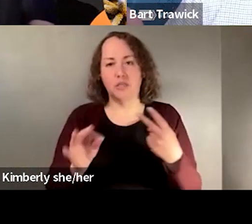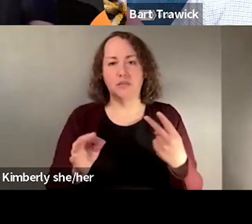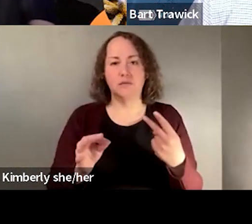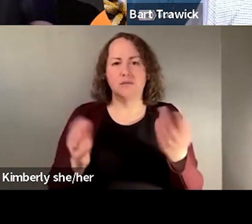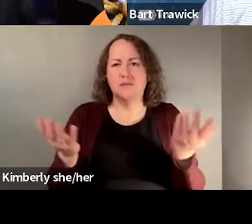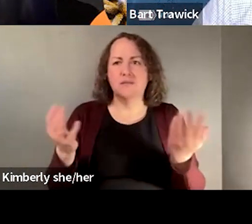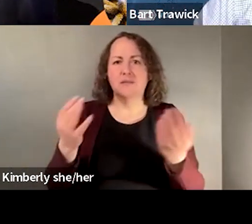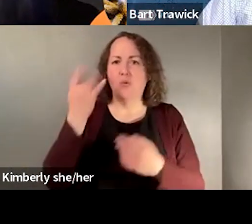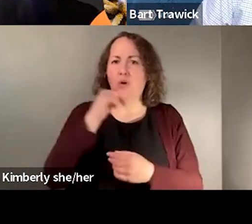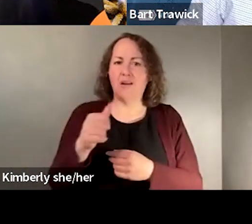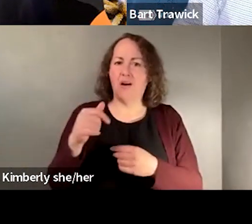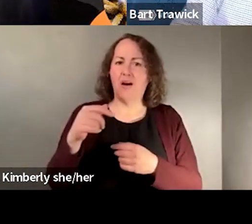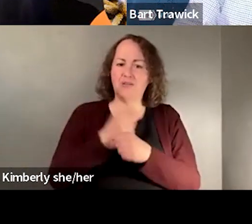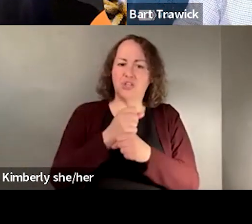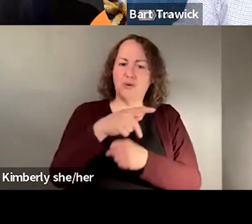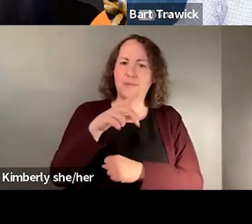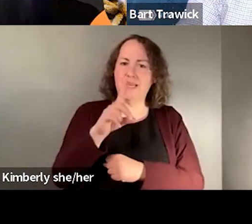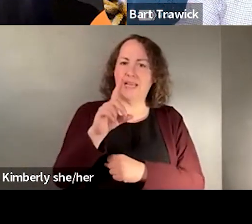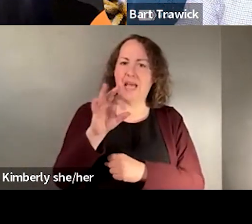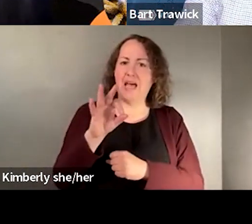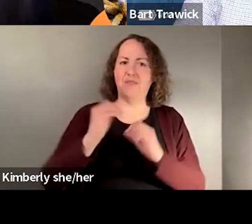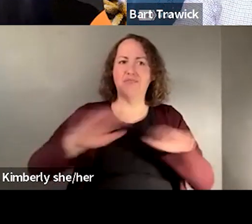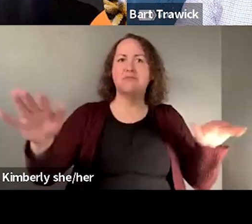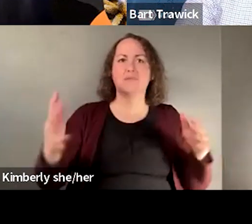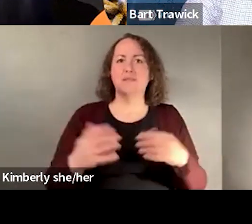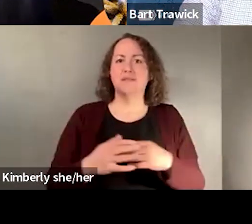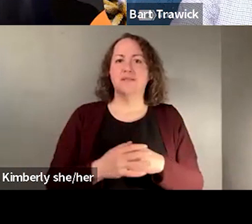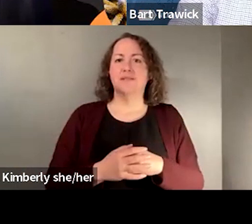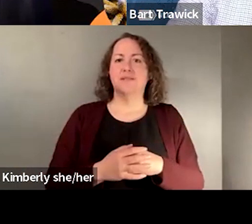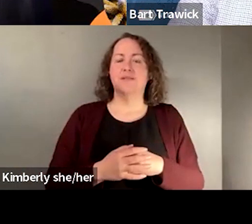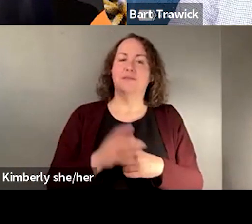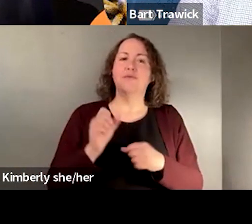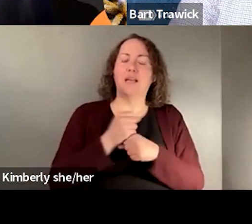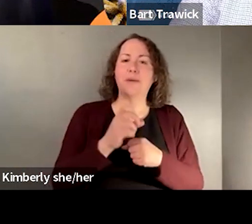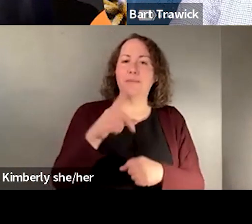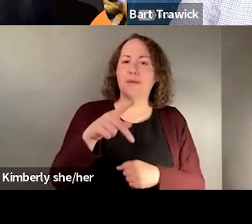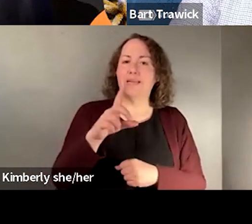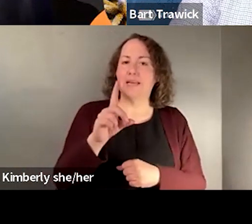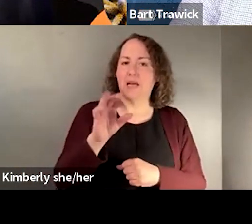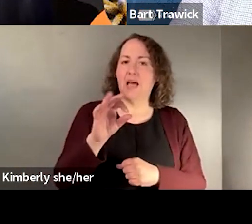Right? Generate the PDF, you can make that, give it to people if you wish. Jeremy Leffler: Okay.